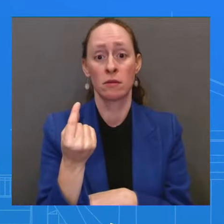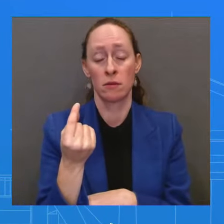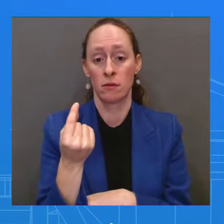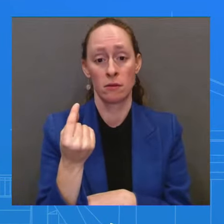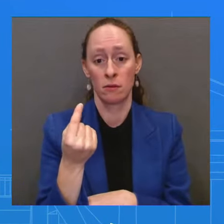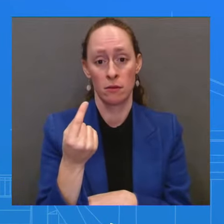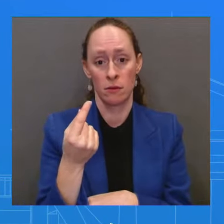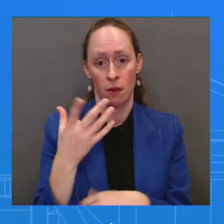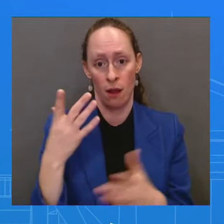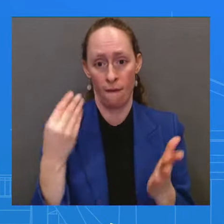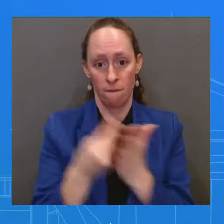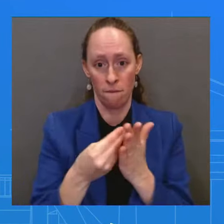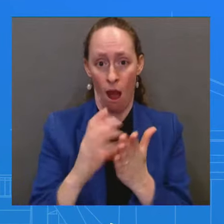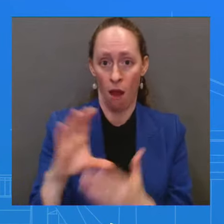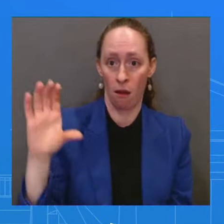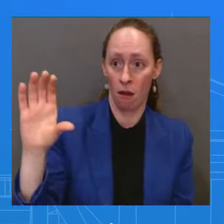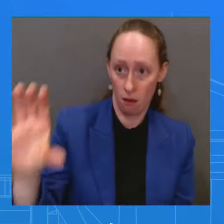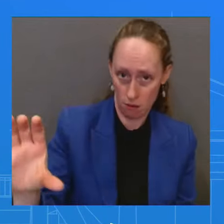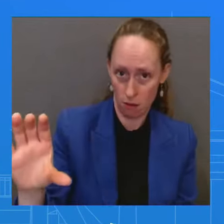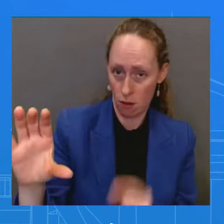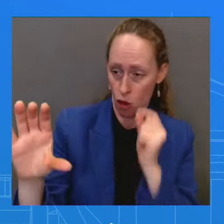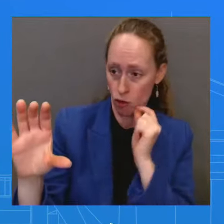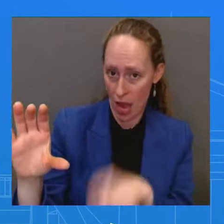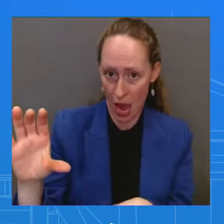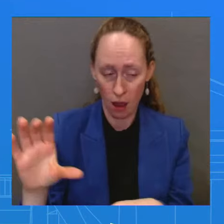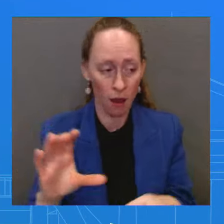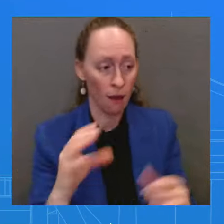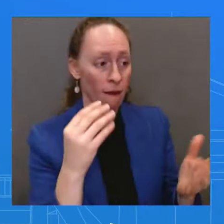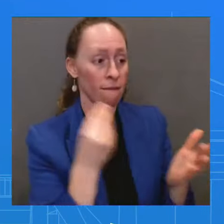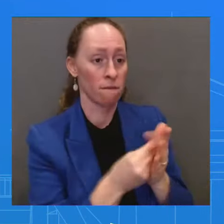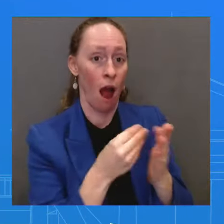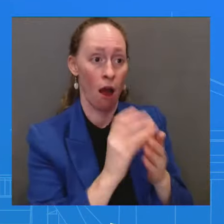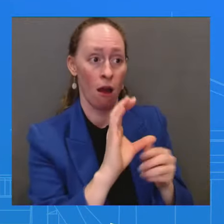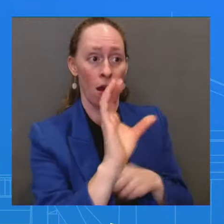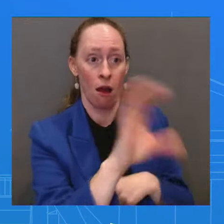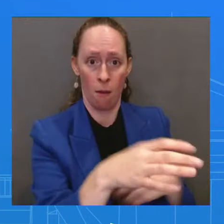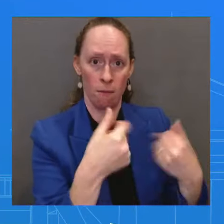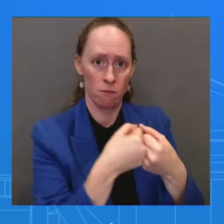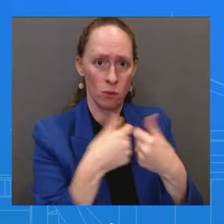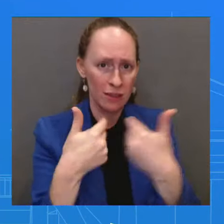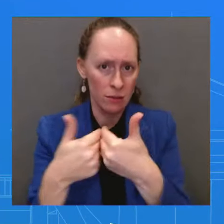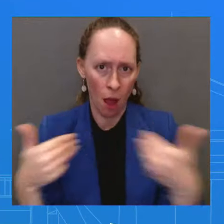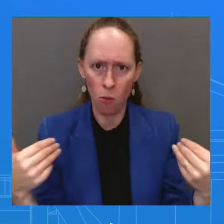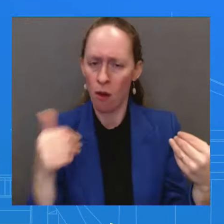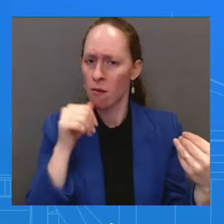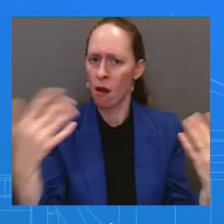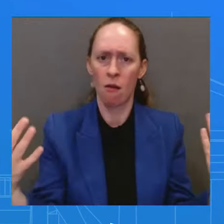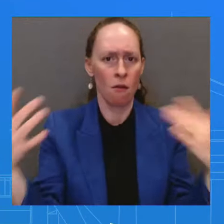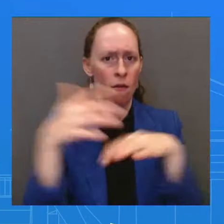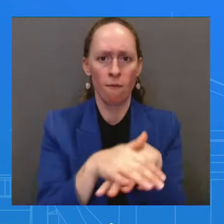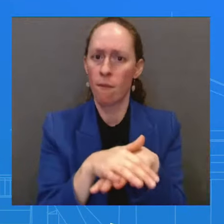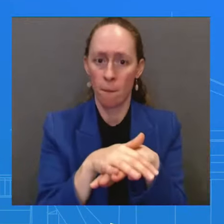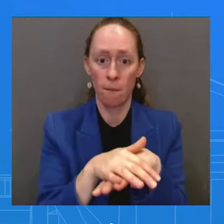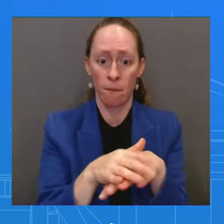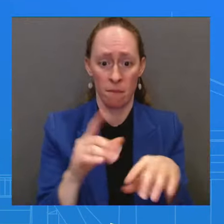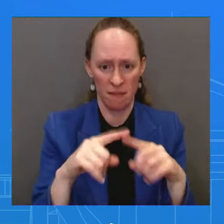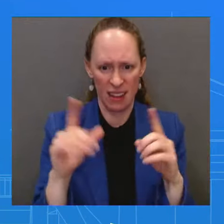behind linking border security and Ukraine in the next funding package. What's the President's reaction to it? Ms. Jean-Pierre: Look -- and